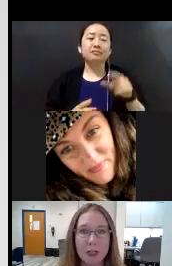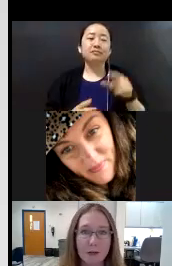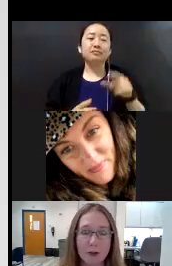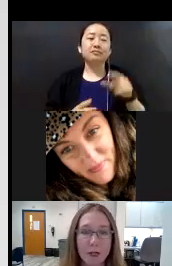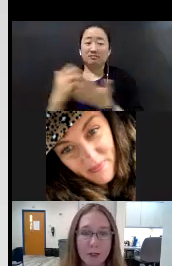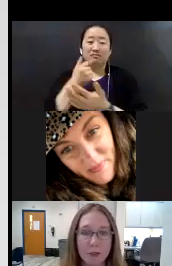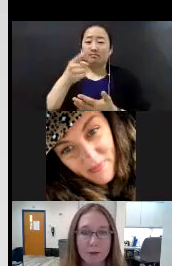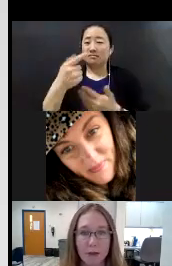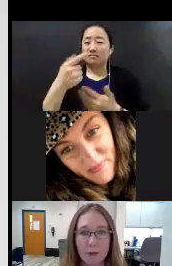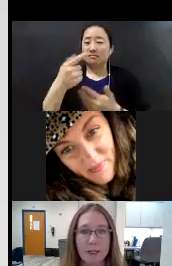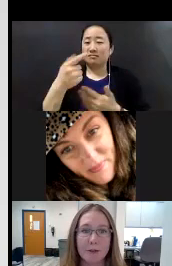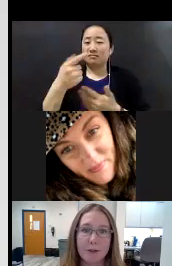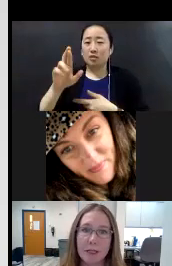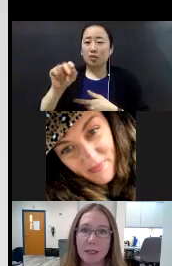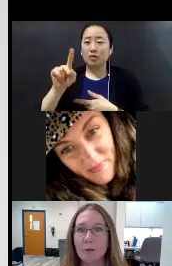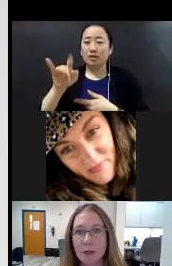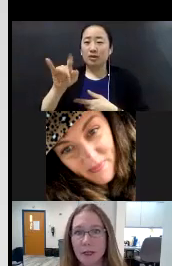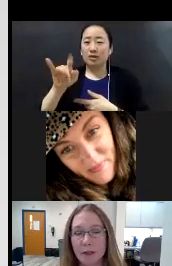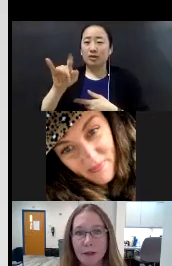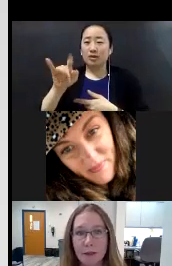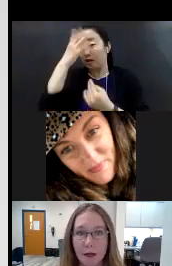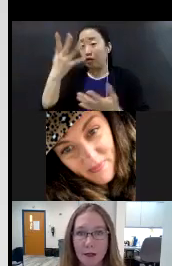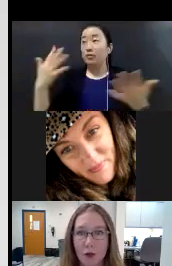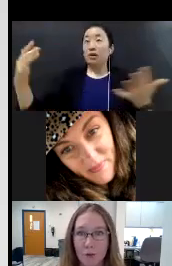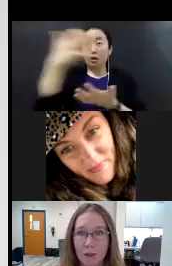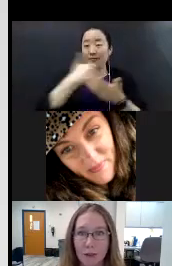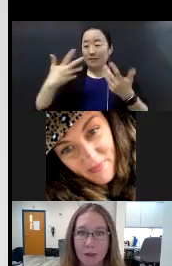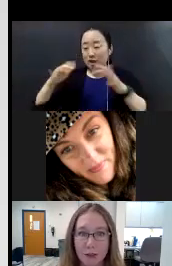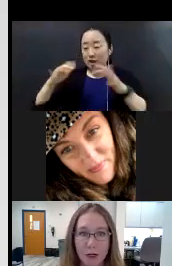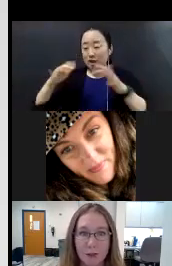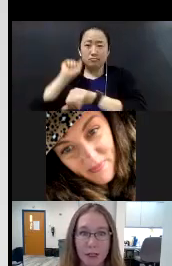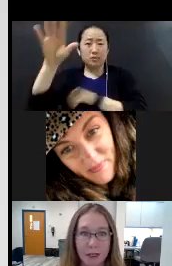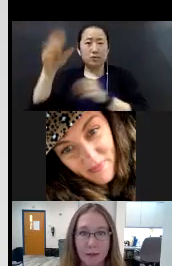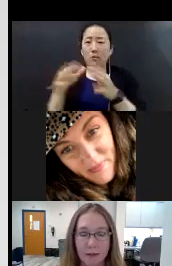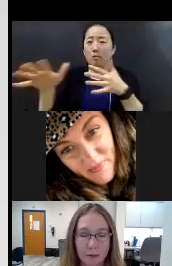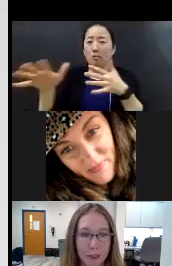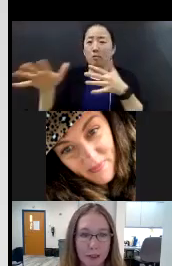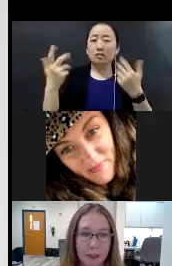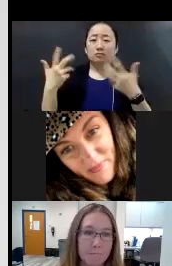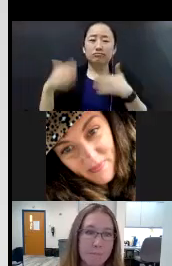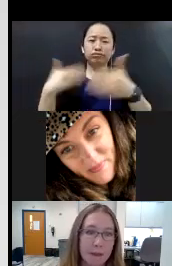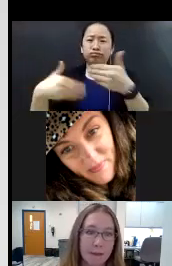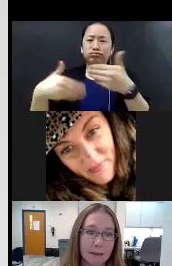OUT TO THE FAMILY SO THEY CAN WORK ON THIS.